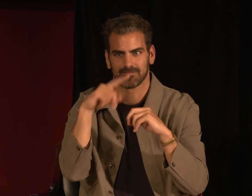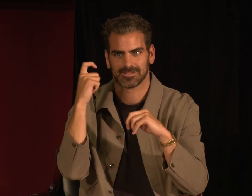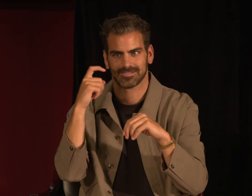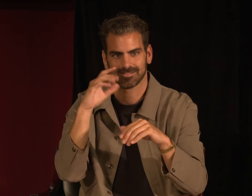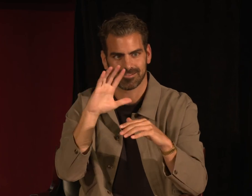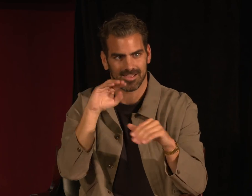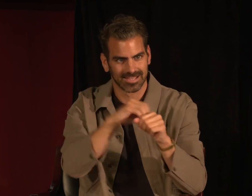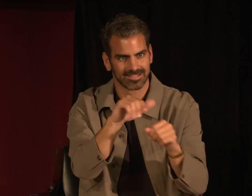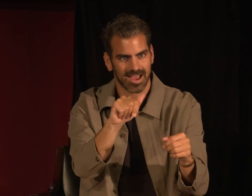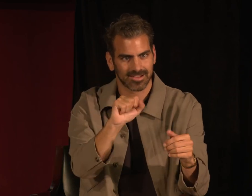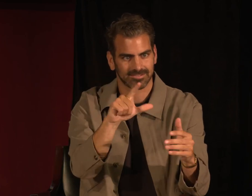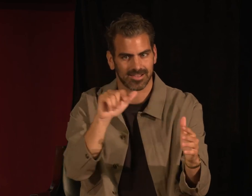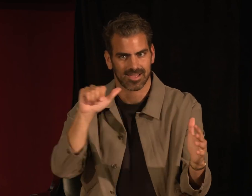of sign language and our visual vernacular.